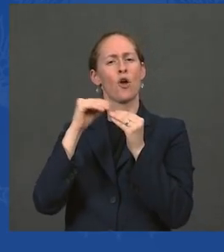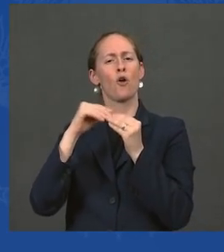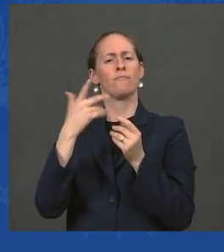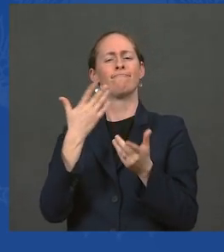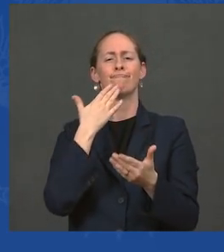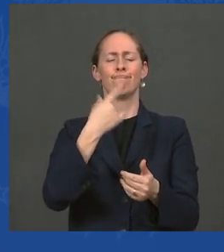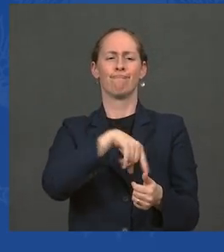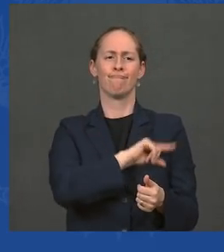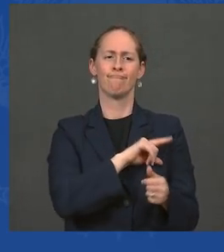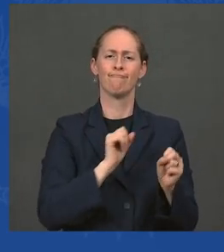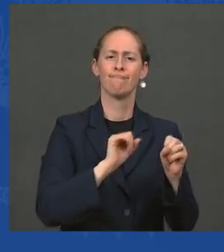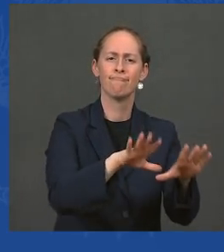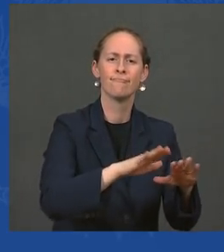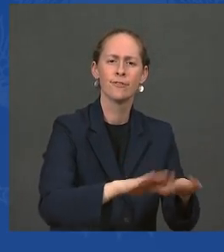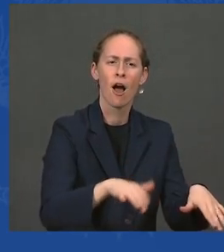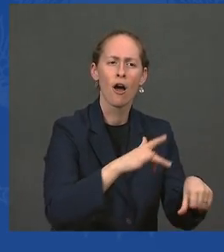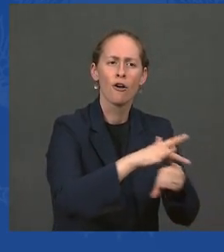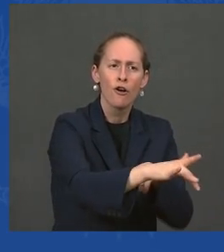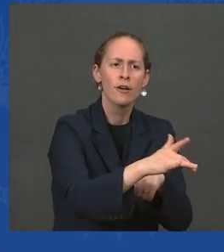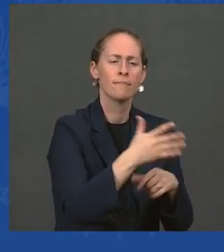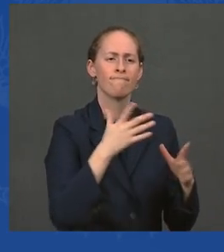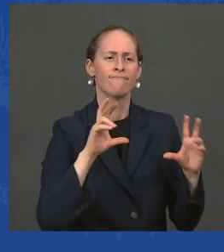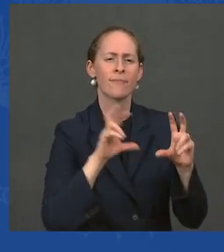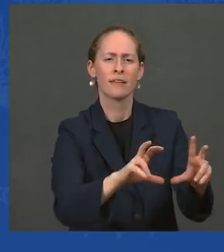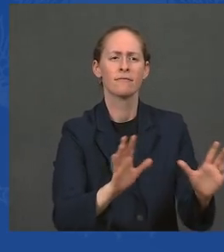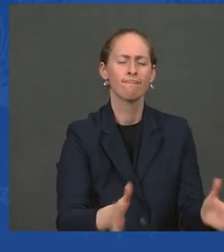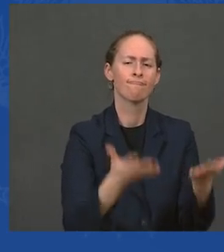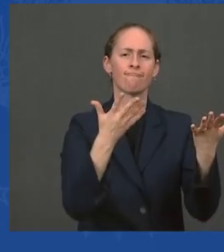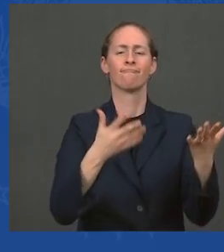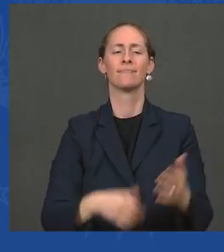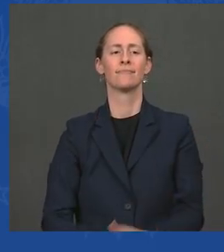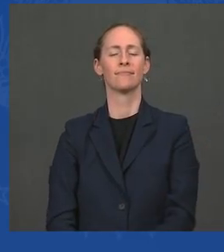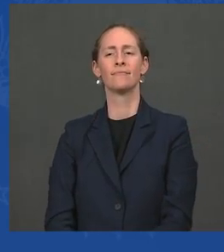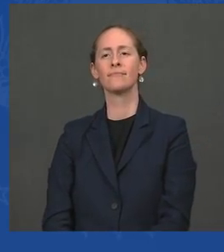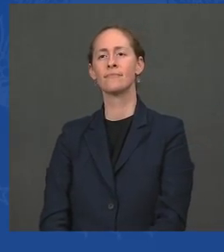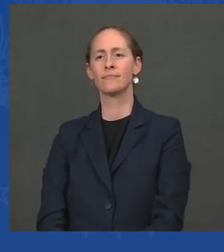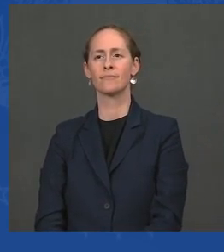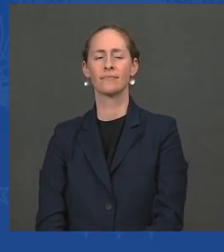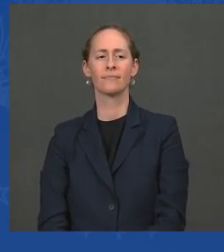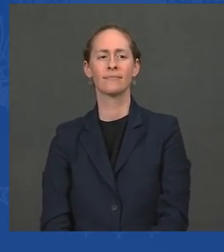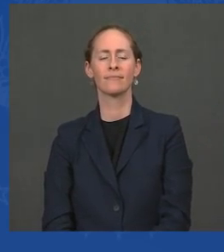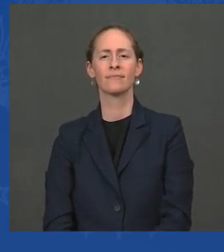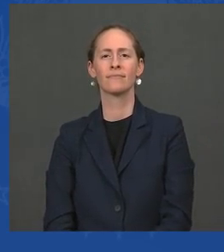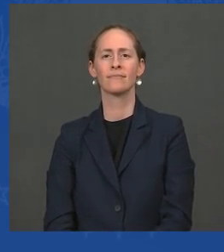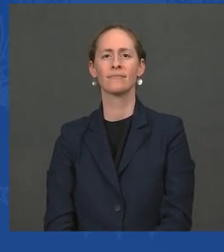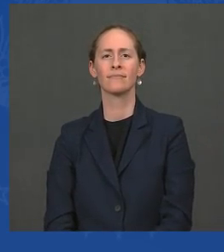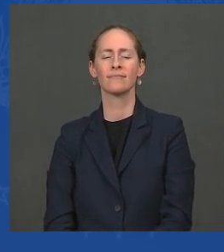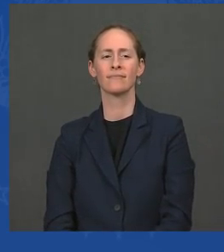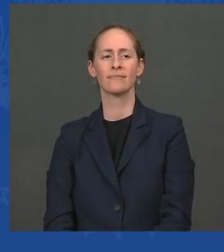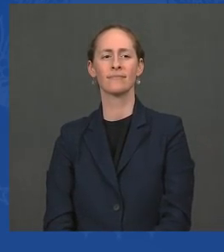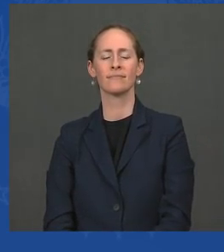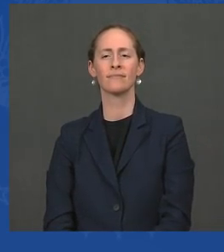Every child. And we're going to make --